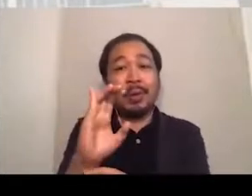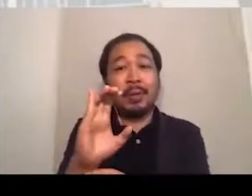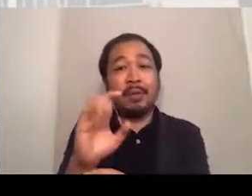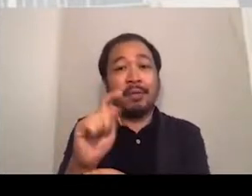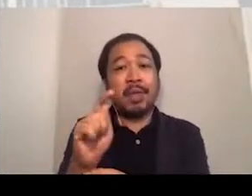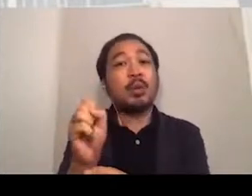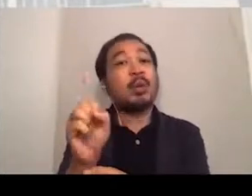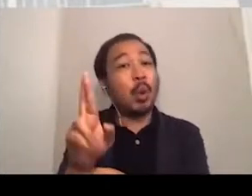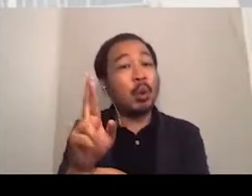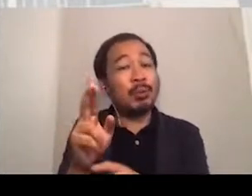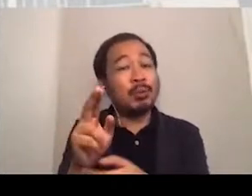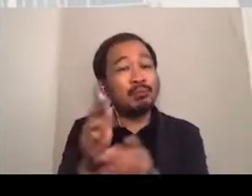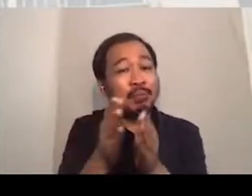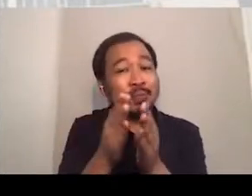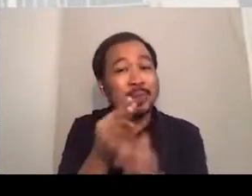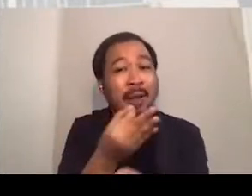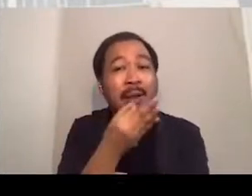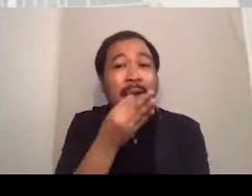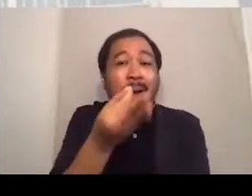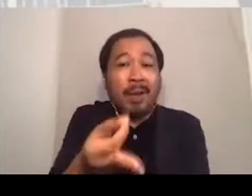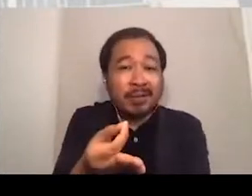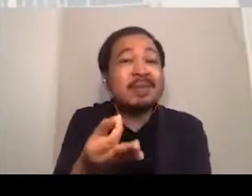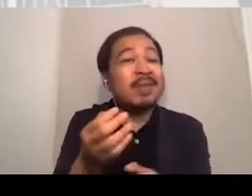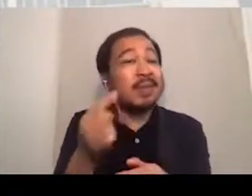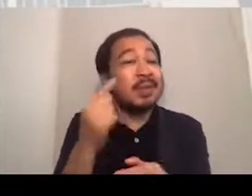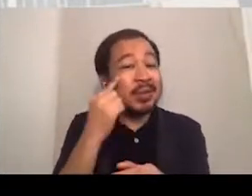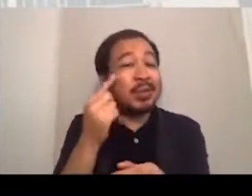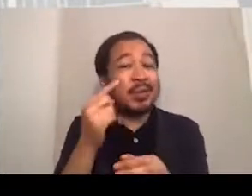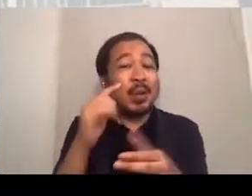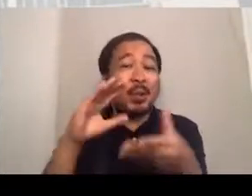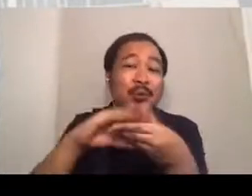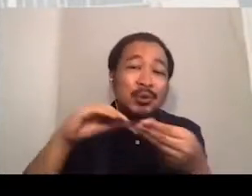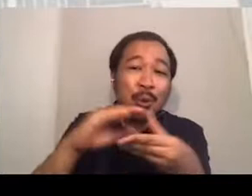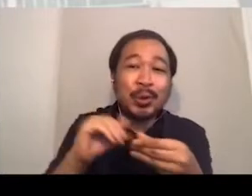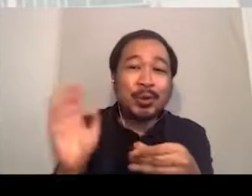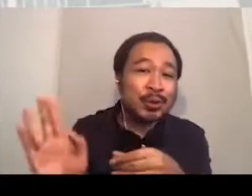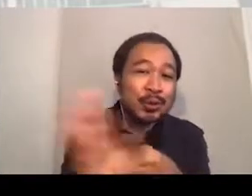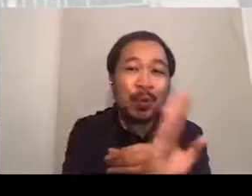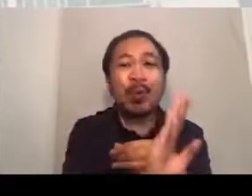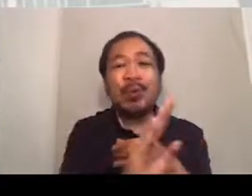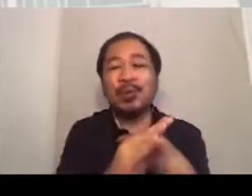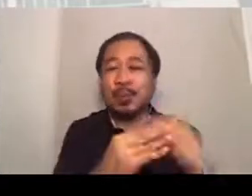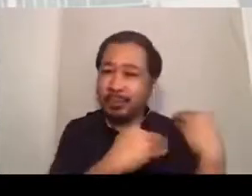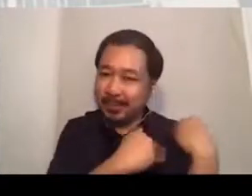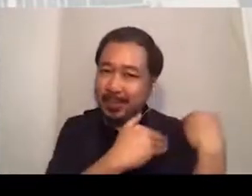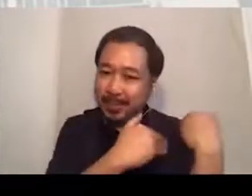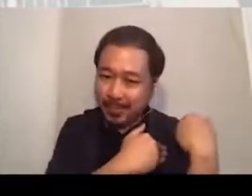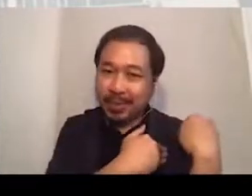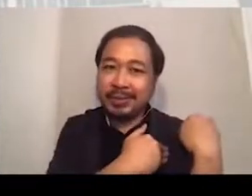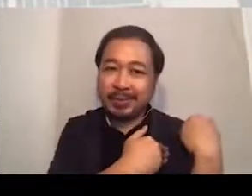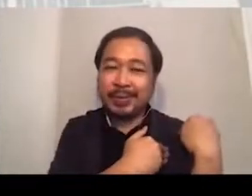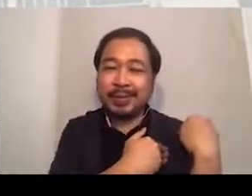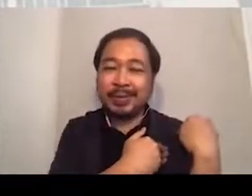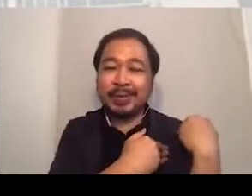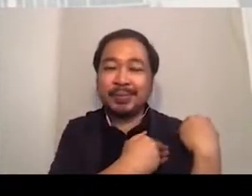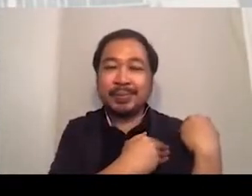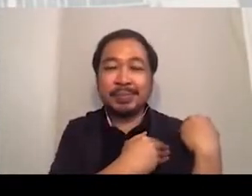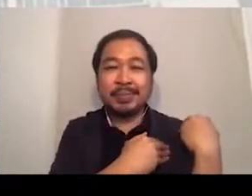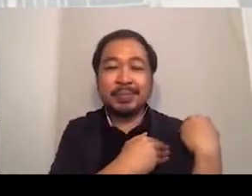you will share will be on ESCAP's "Make the Right Real" web portal which is maketherightreal.net